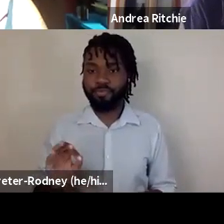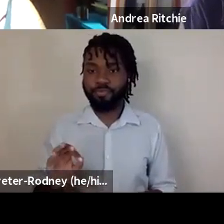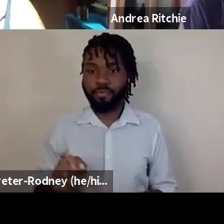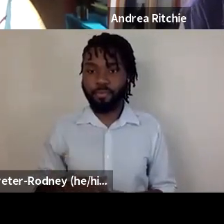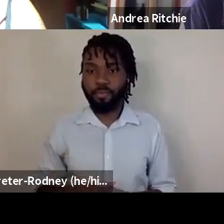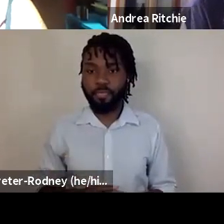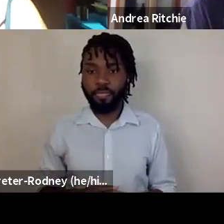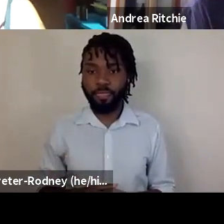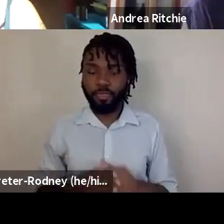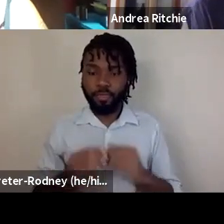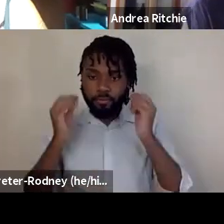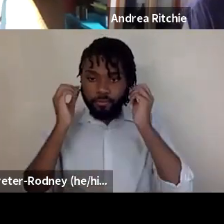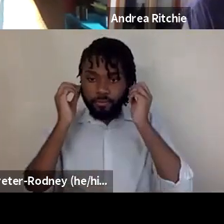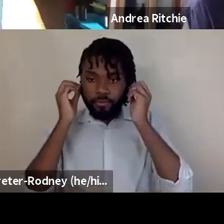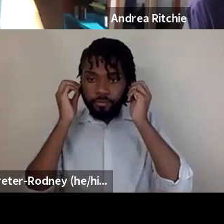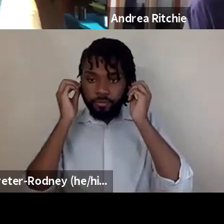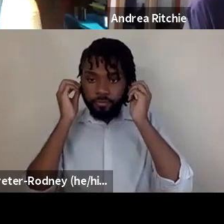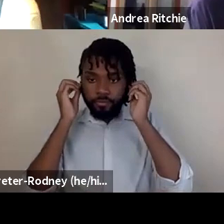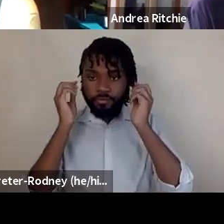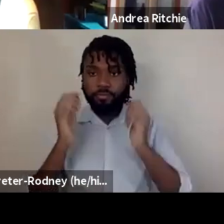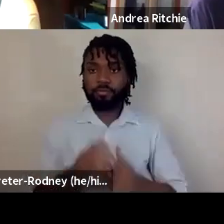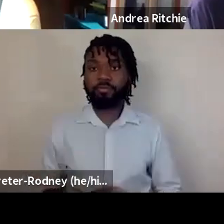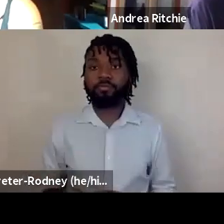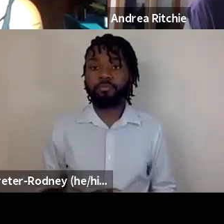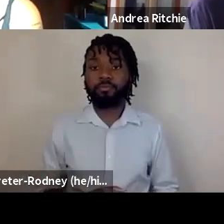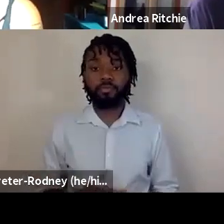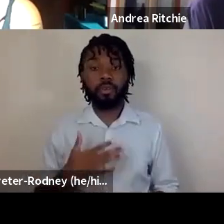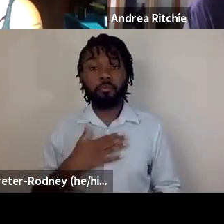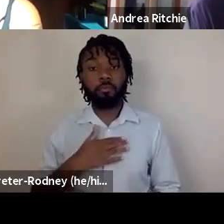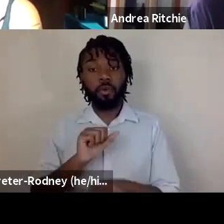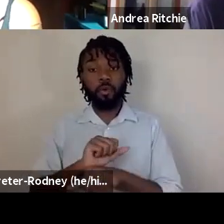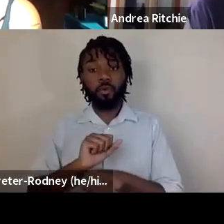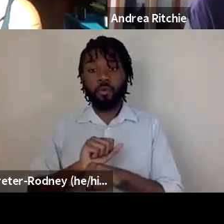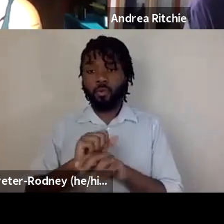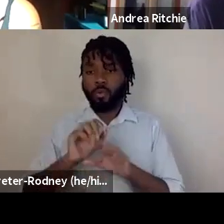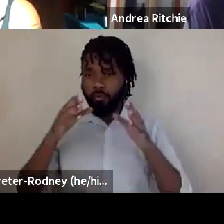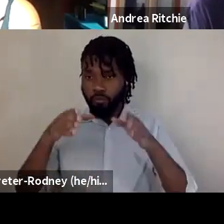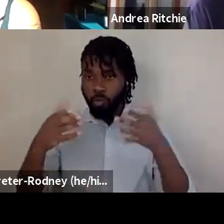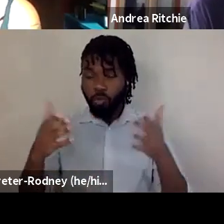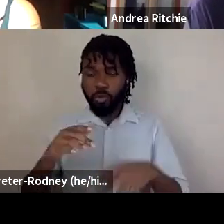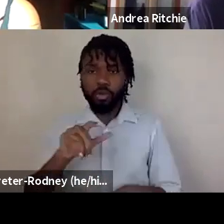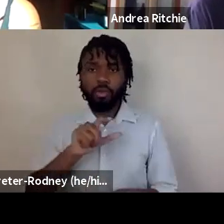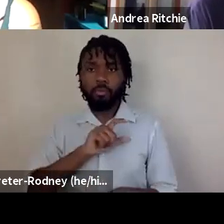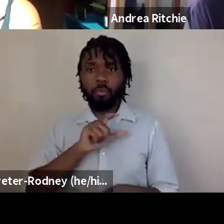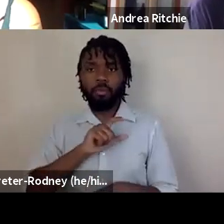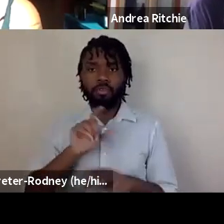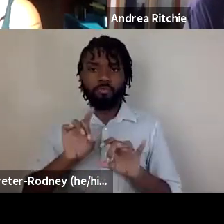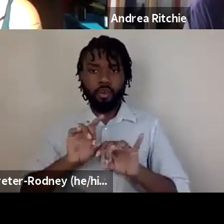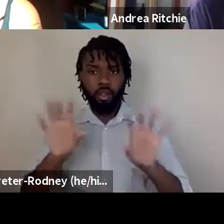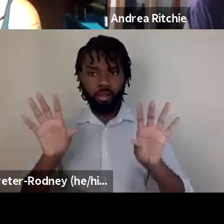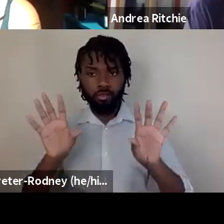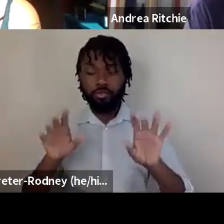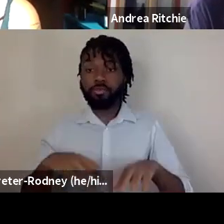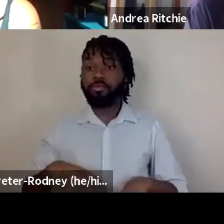My work focuses on police violence, and obviously disabled people have been targets